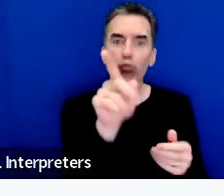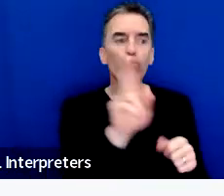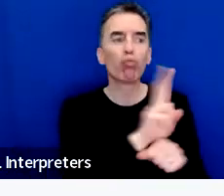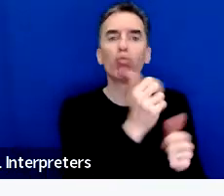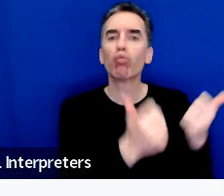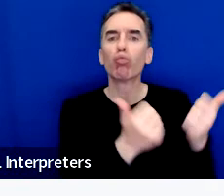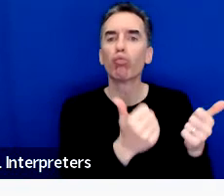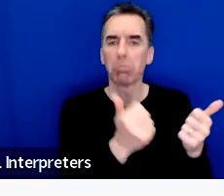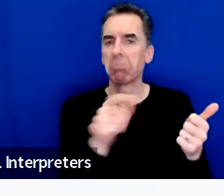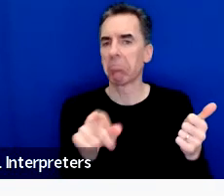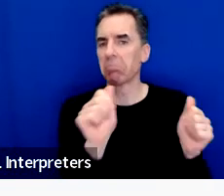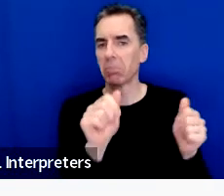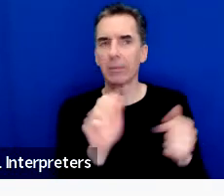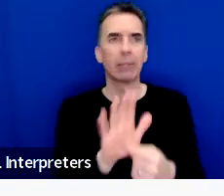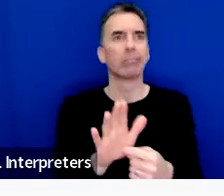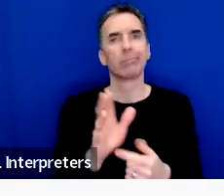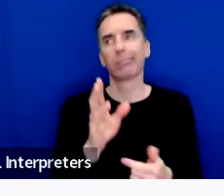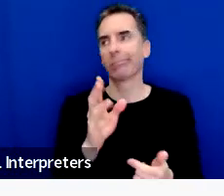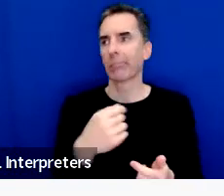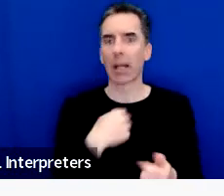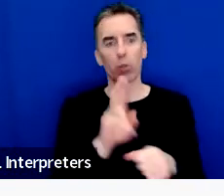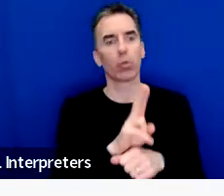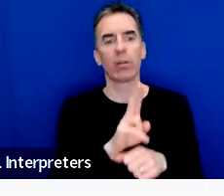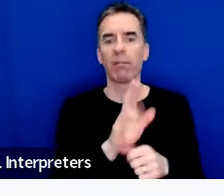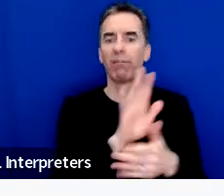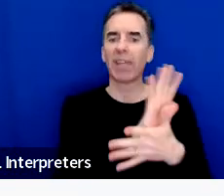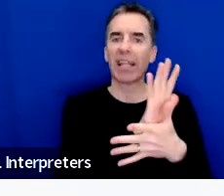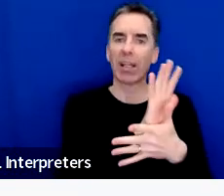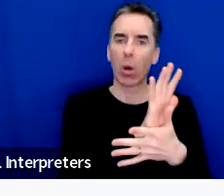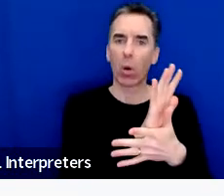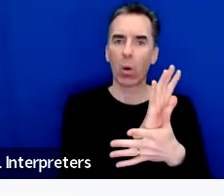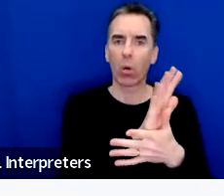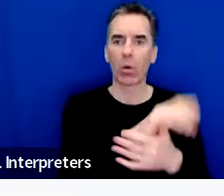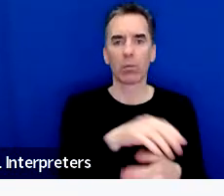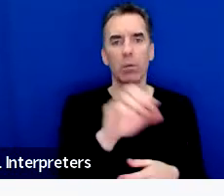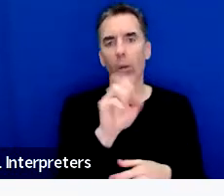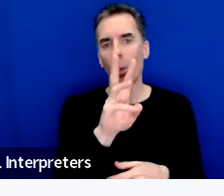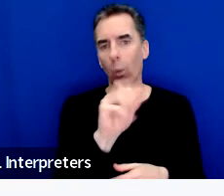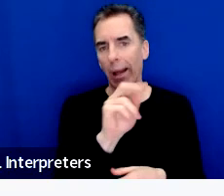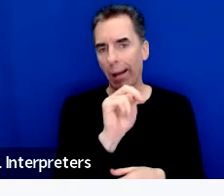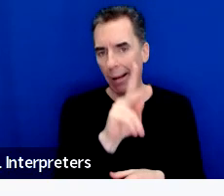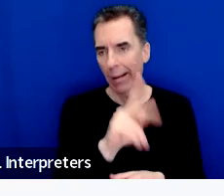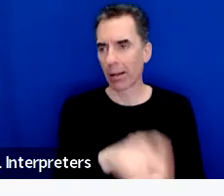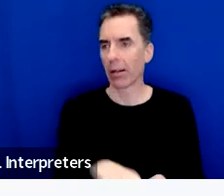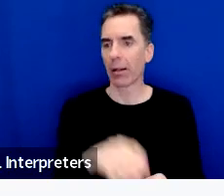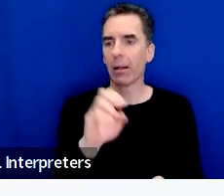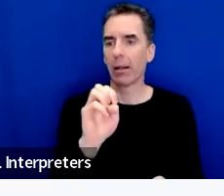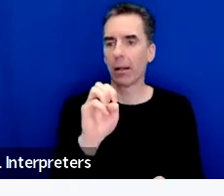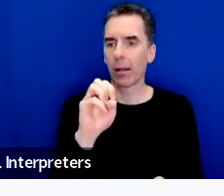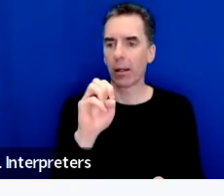You know, I use videos from films on demand. I use Swank, I use EPSCO articles or eBooks.